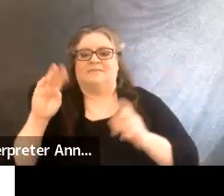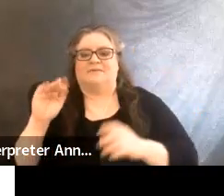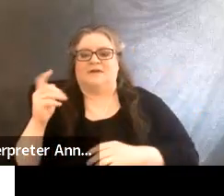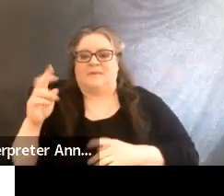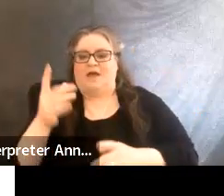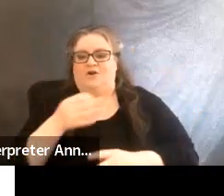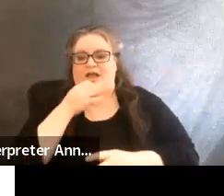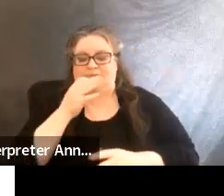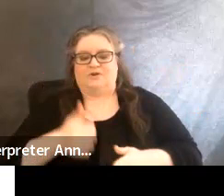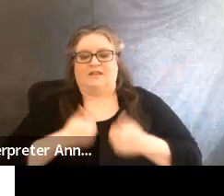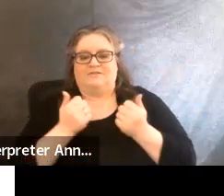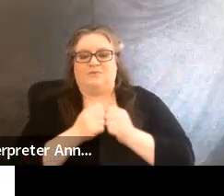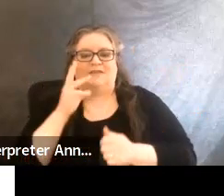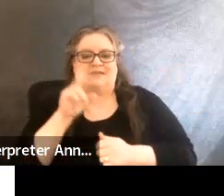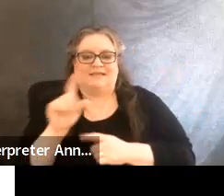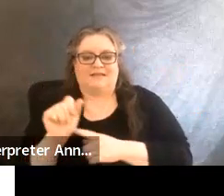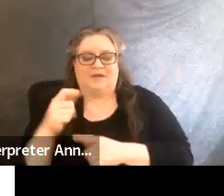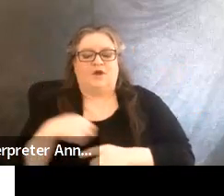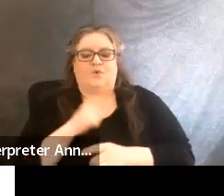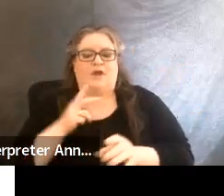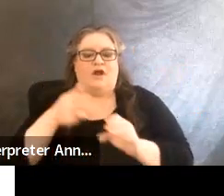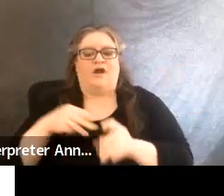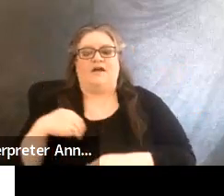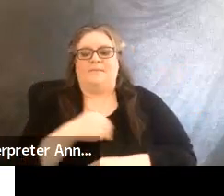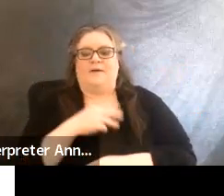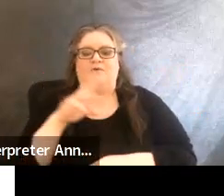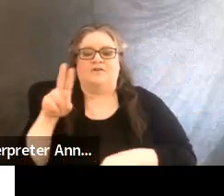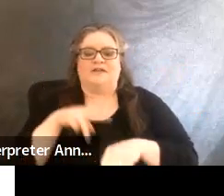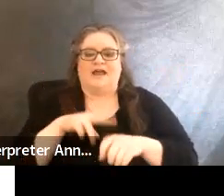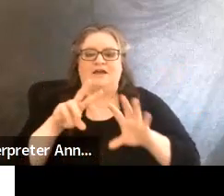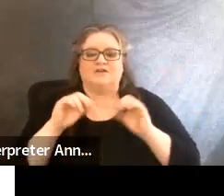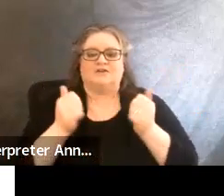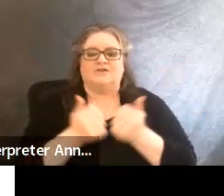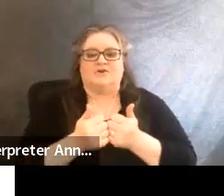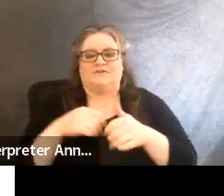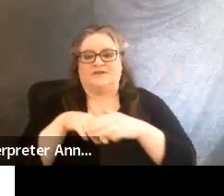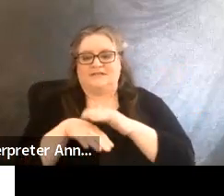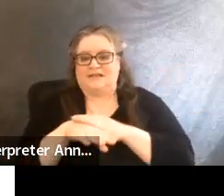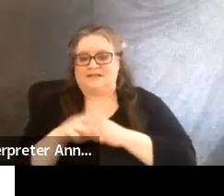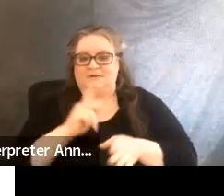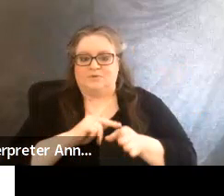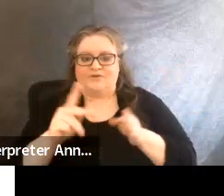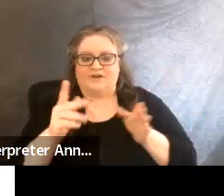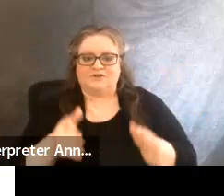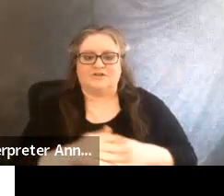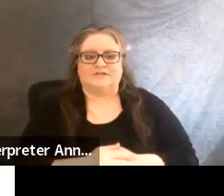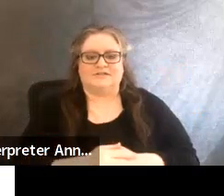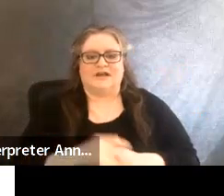We are members of the National Association of Accessibility Professionals - IAAP